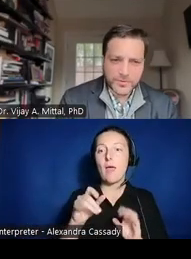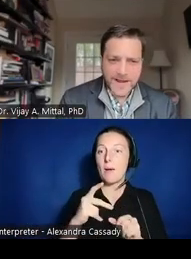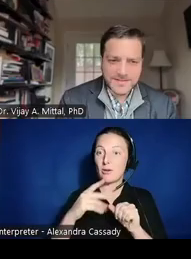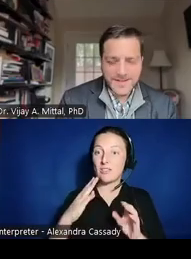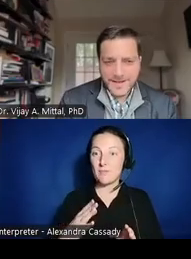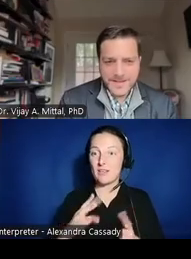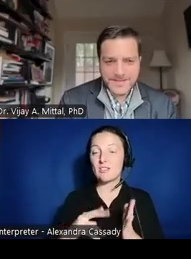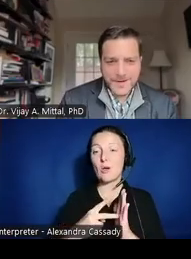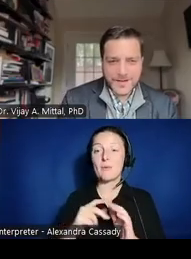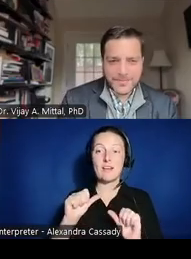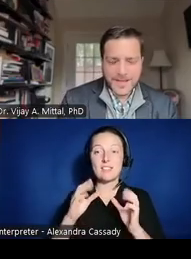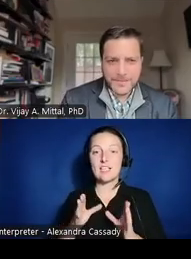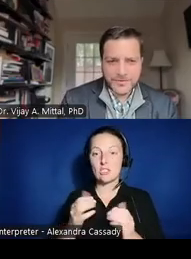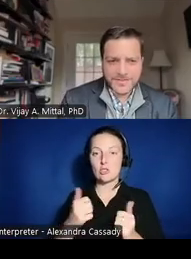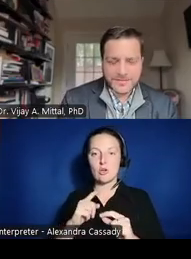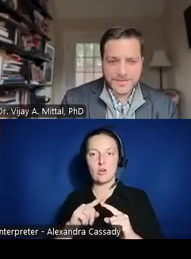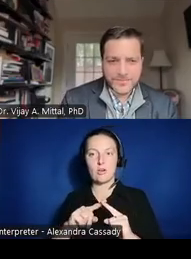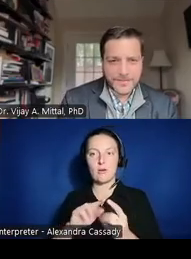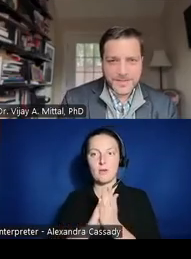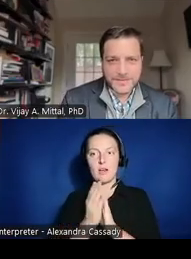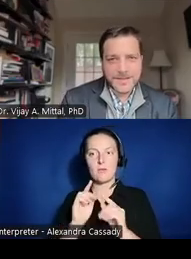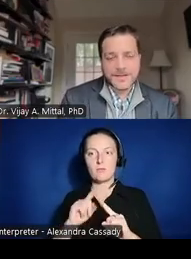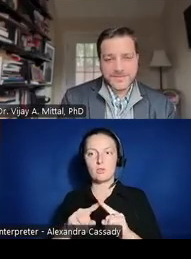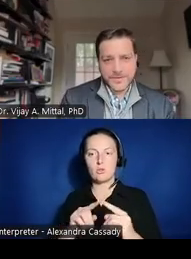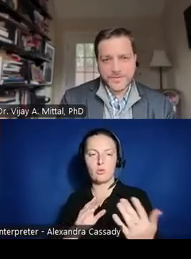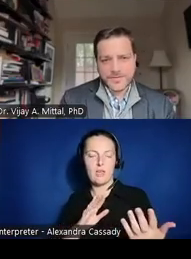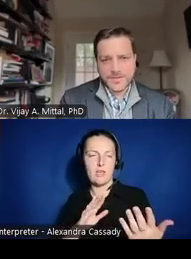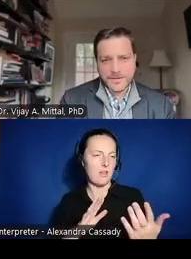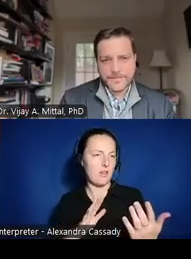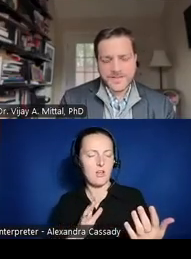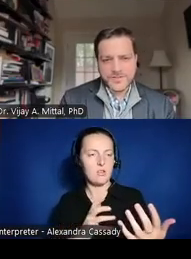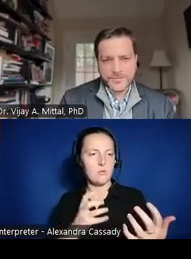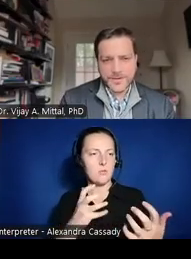progressed and synchronate became increasingly disrupted. So there there's a potential for